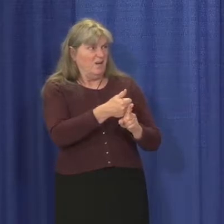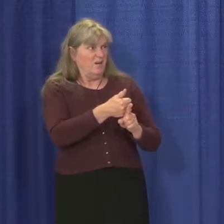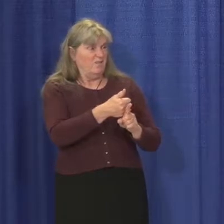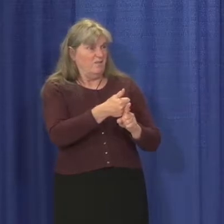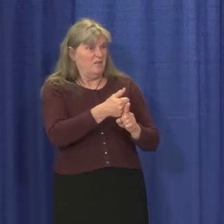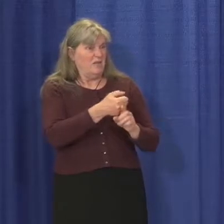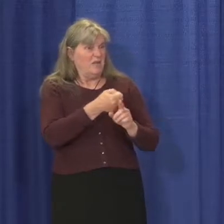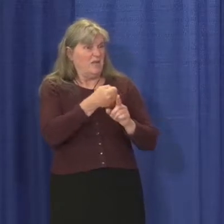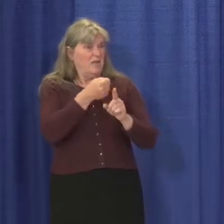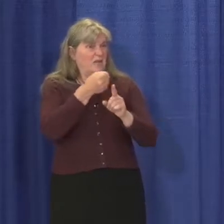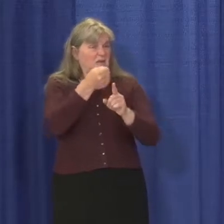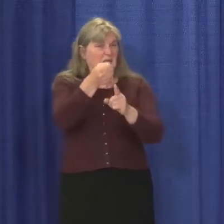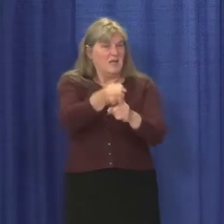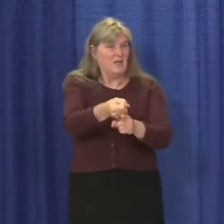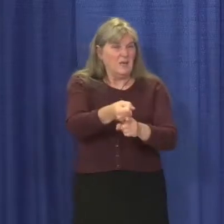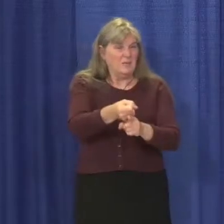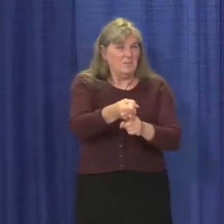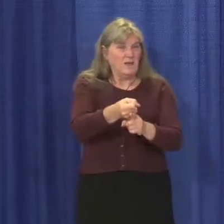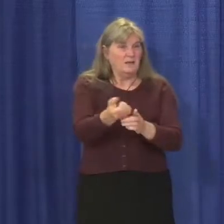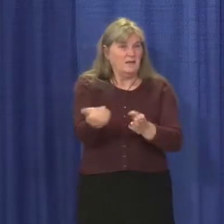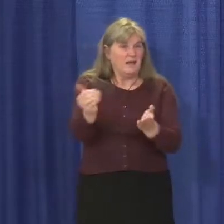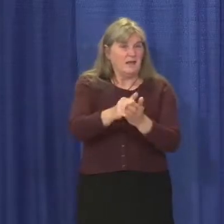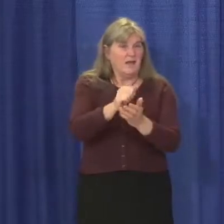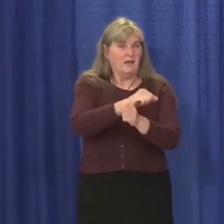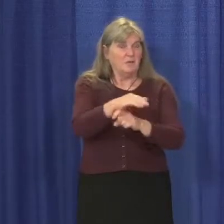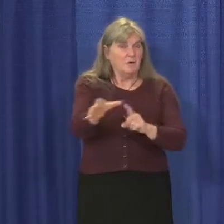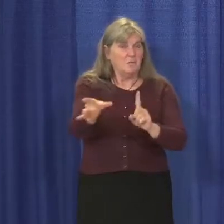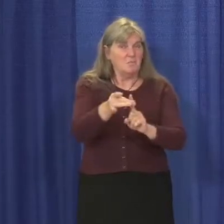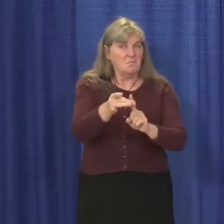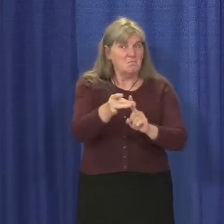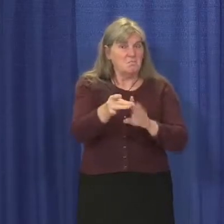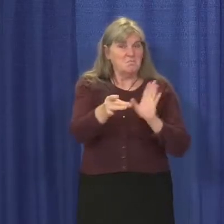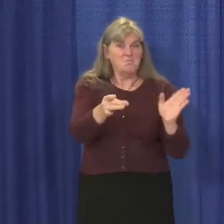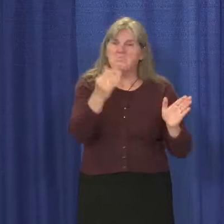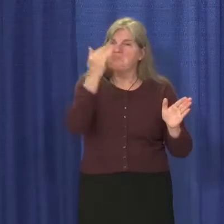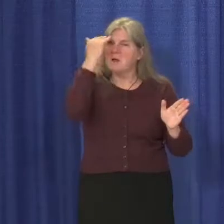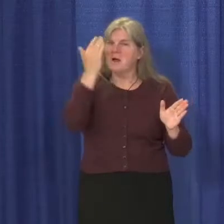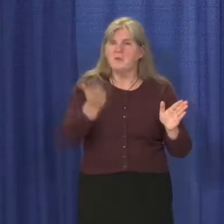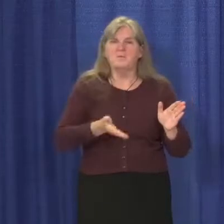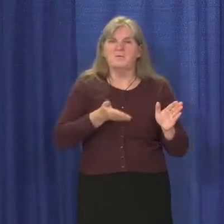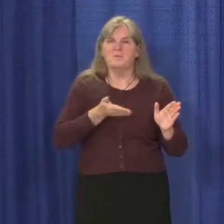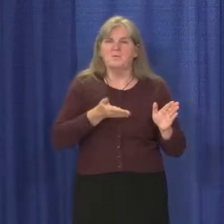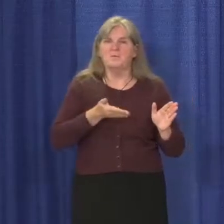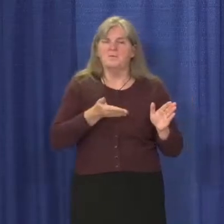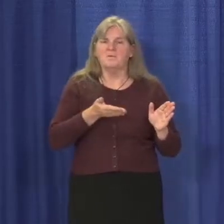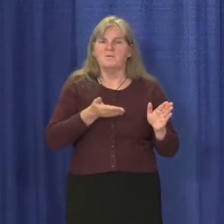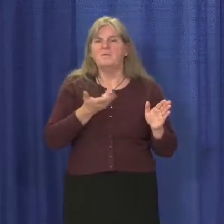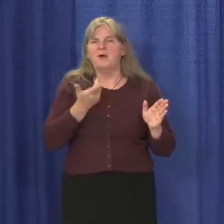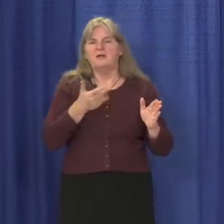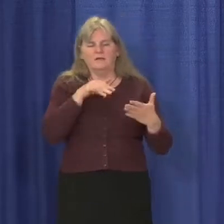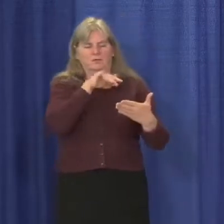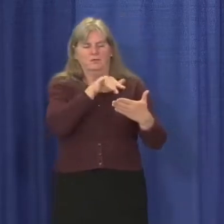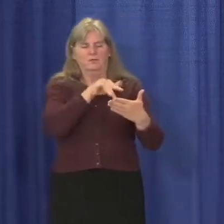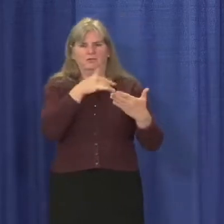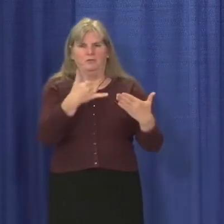biologically of a reason why but perhaps there is something that